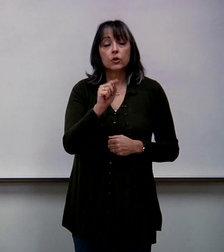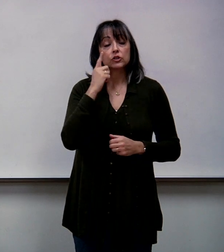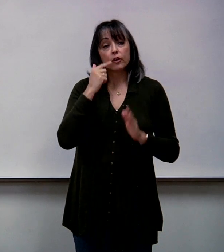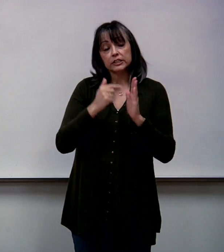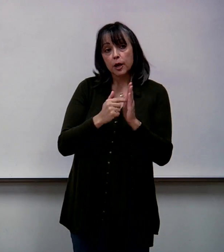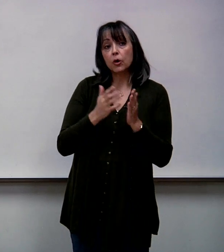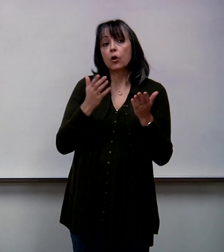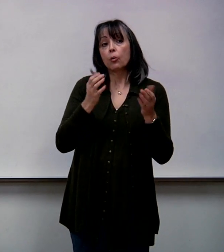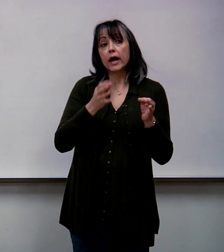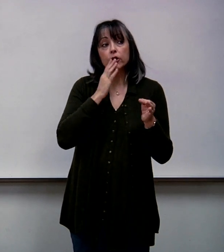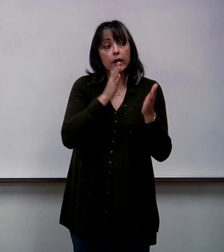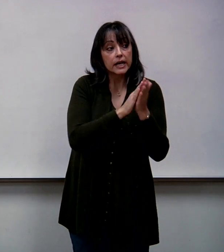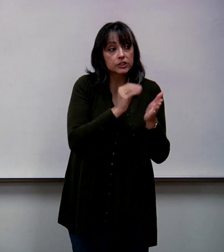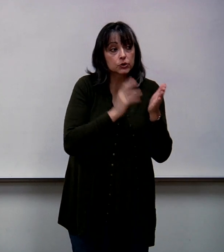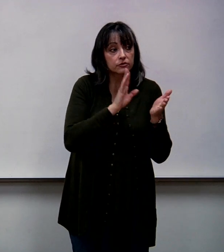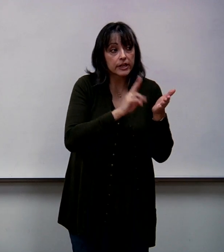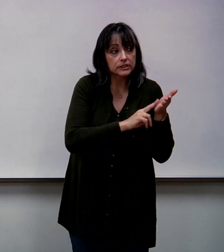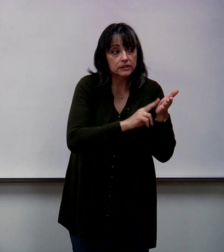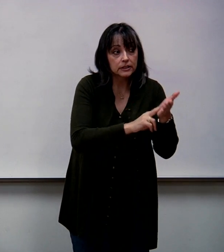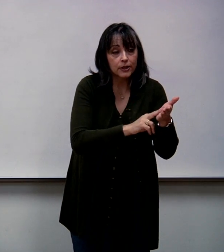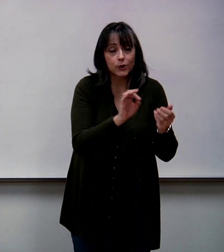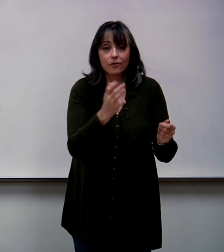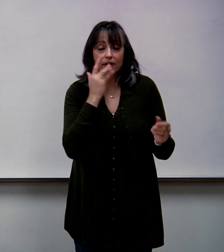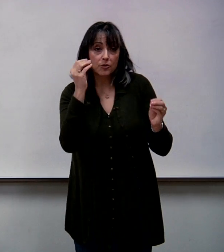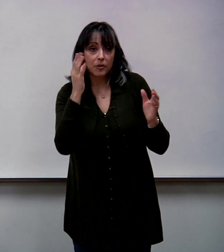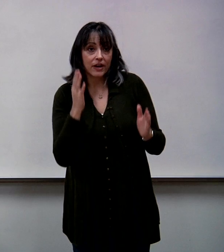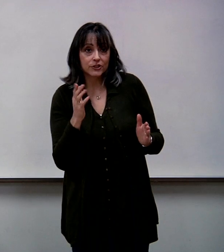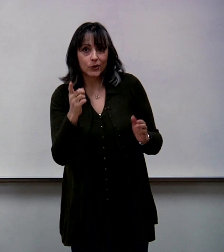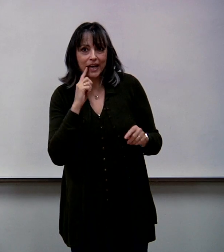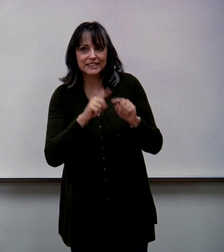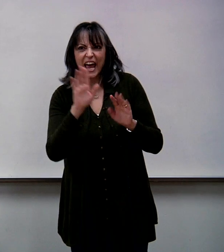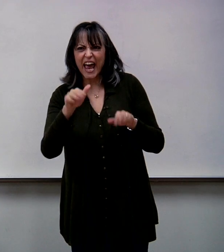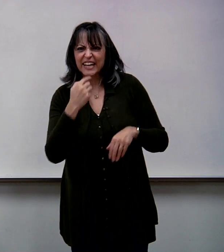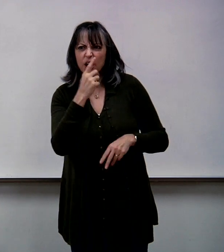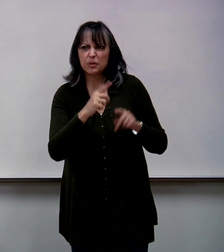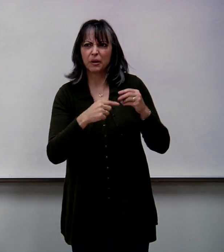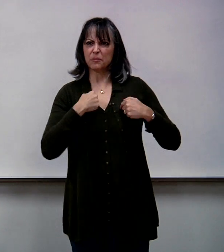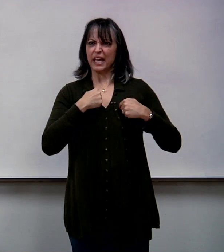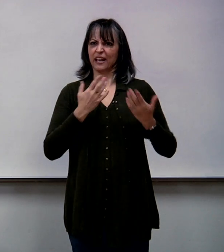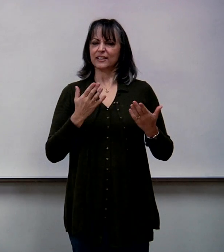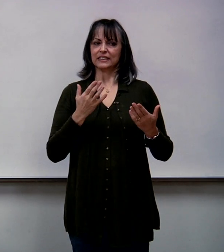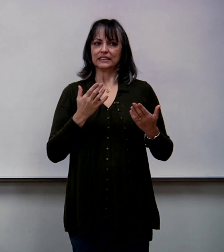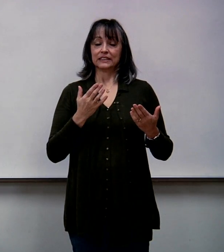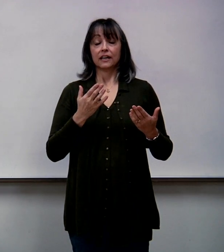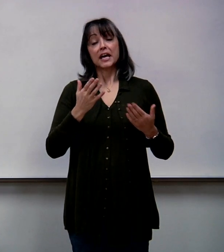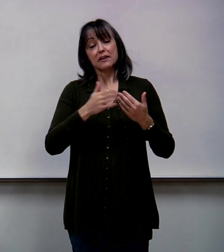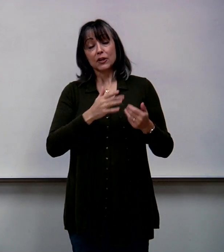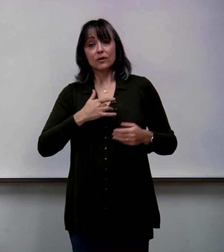endorse you although I'm sure that it feels good to know that they support you. You also could not, for example, have Ritchie or